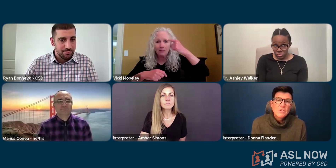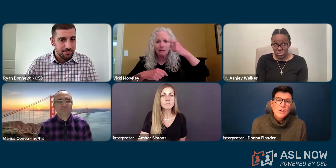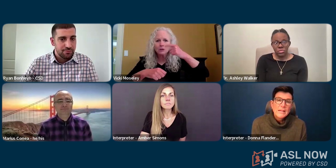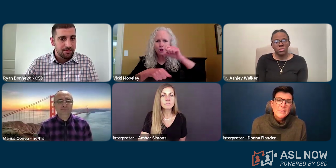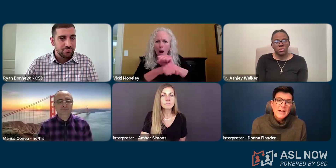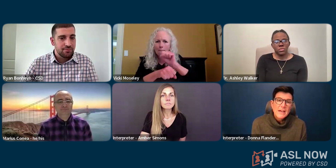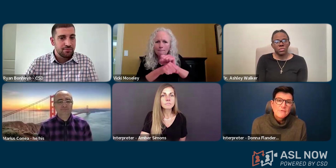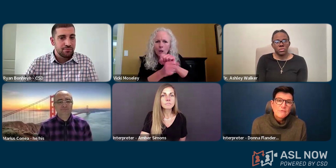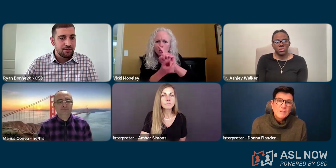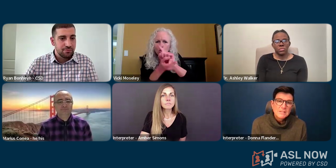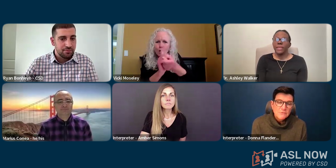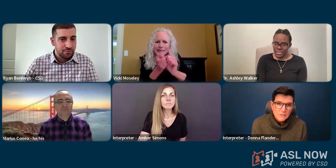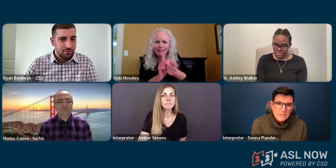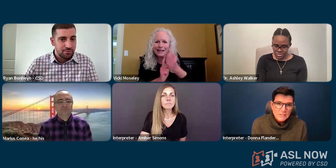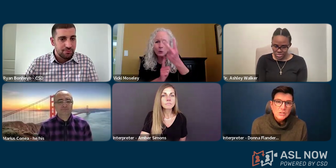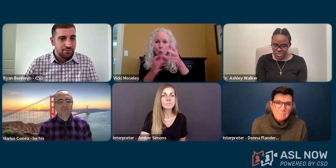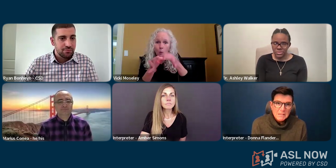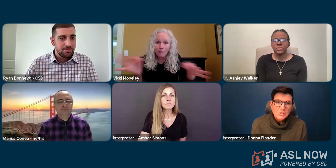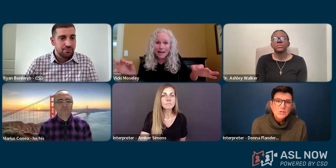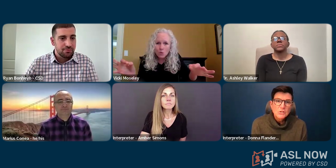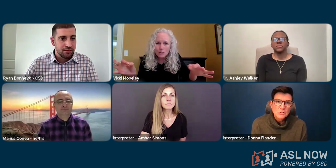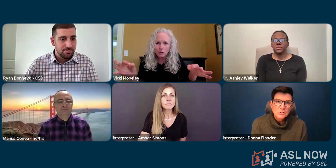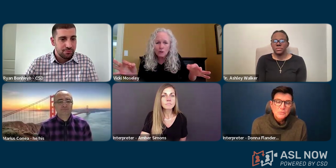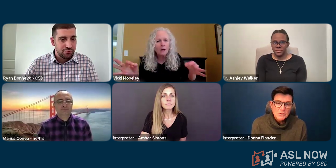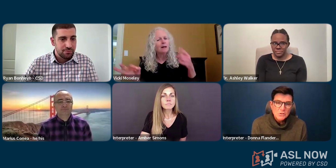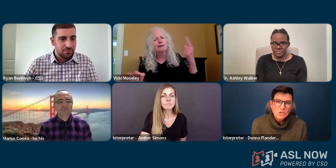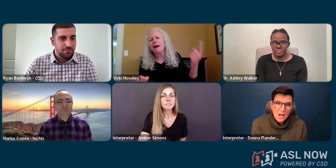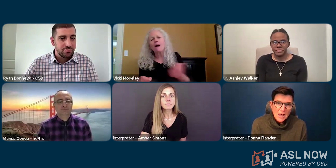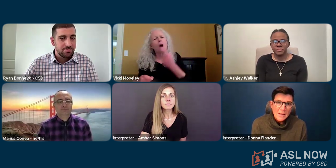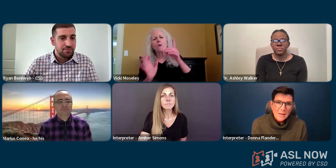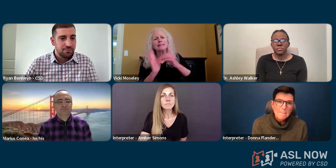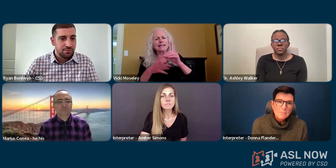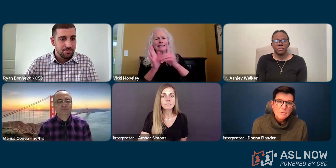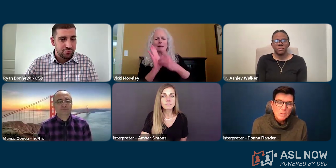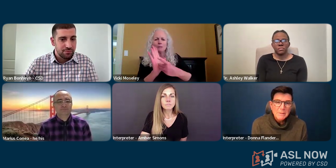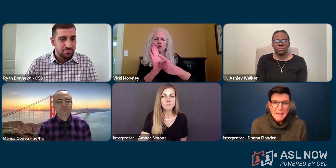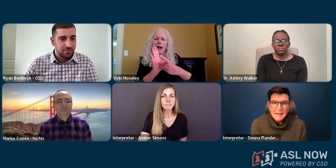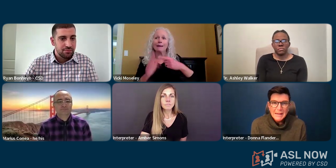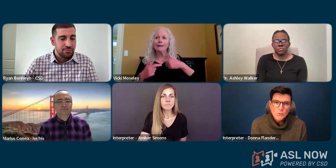knowing that it's a physical and mental skill, mental job, jumping